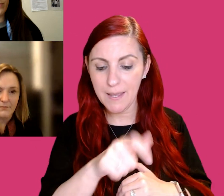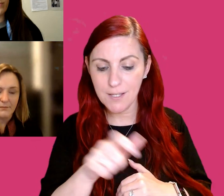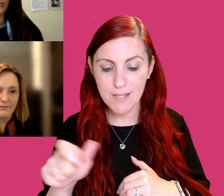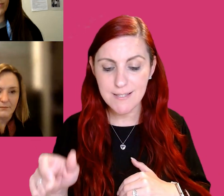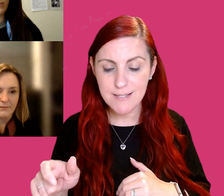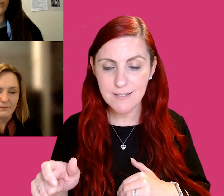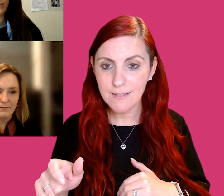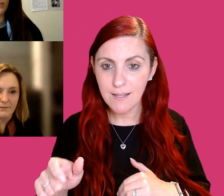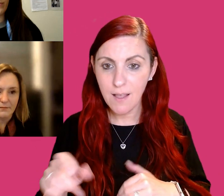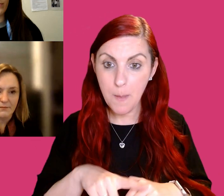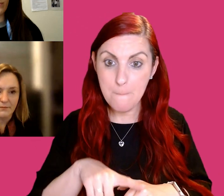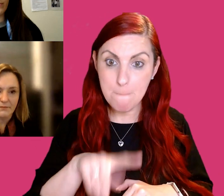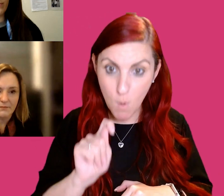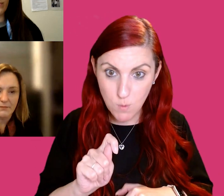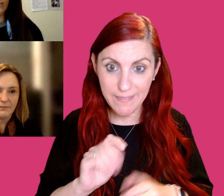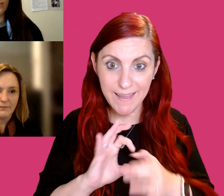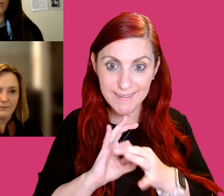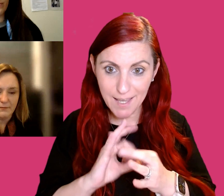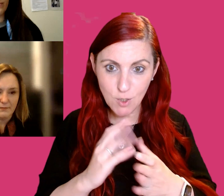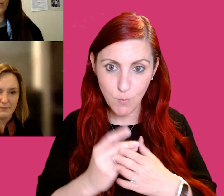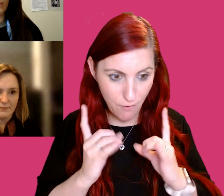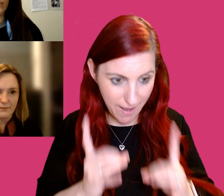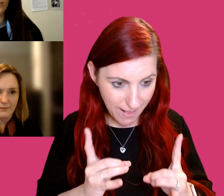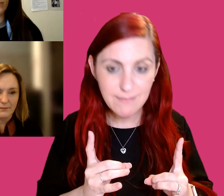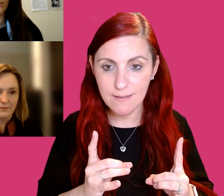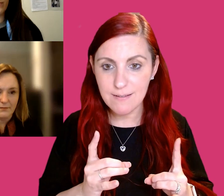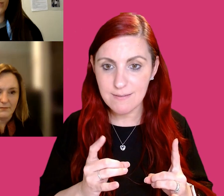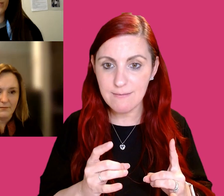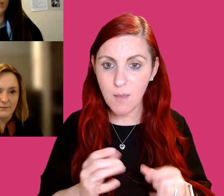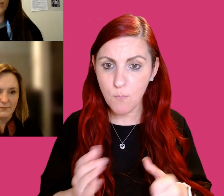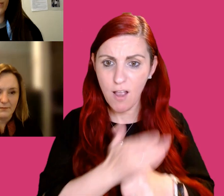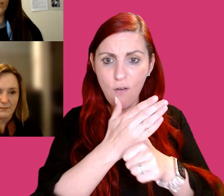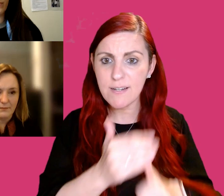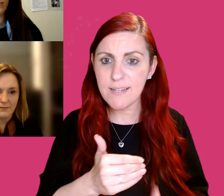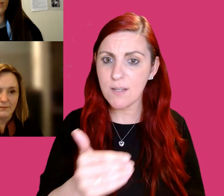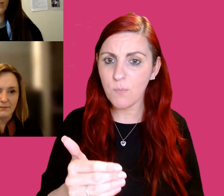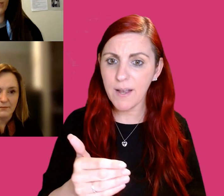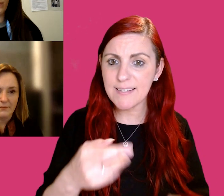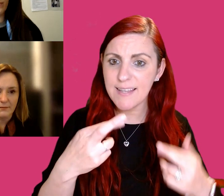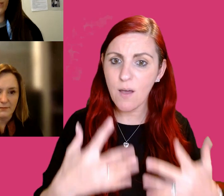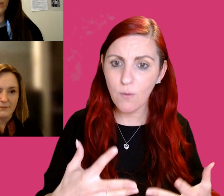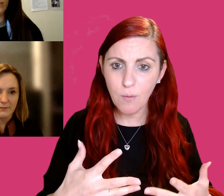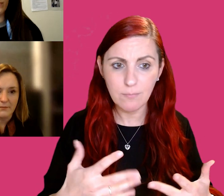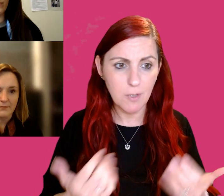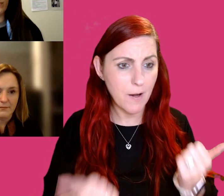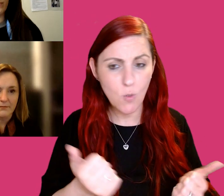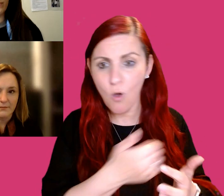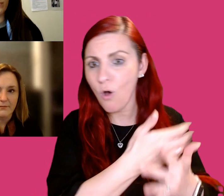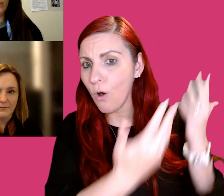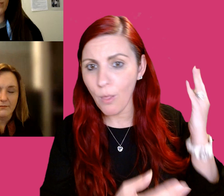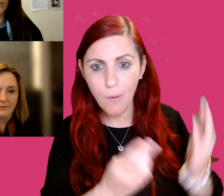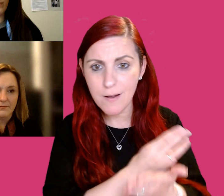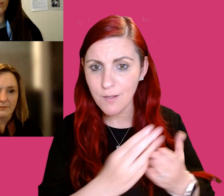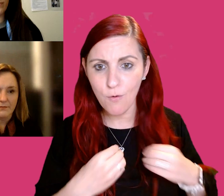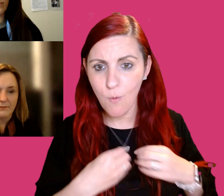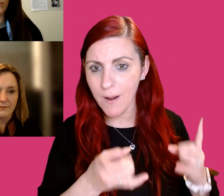you know is that they prioritize their pregnancy outcome over all other aspects of their health um